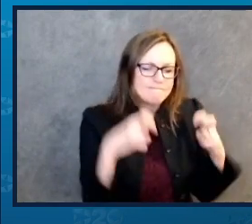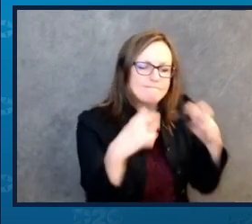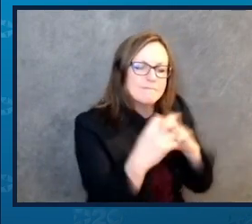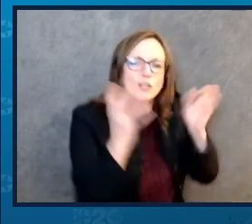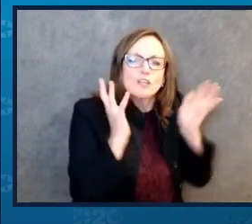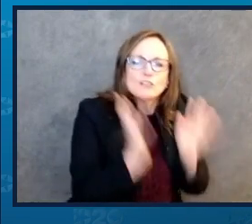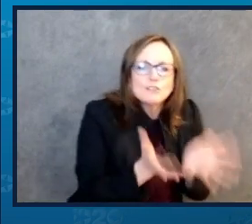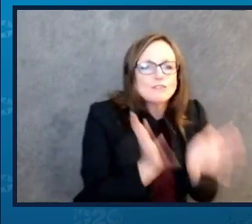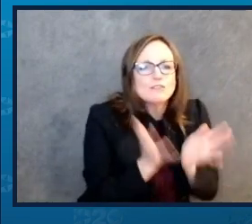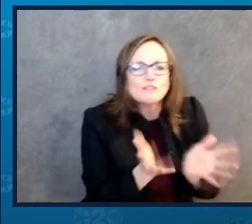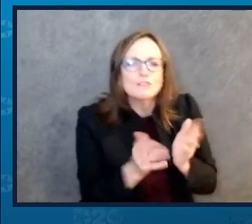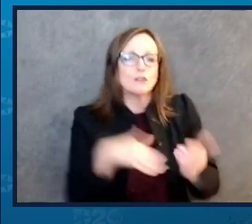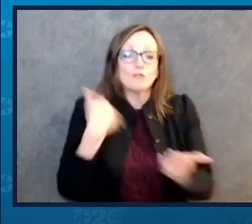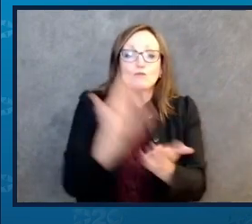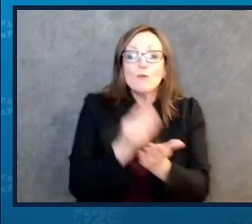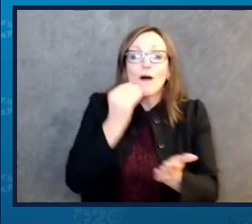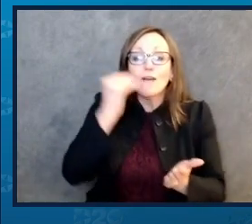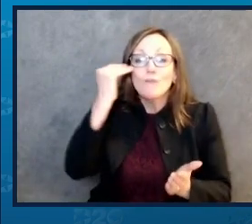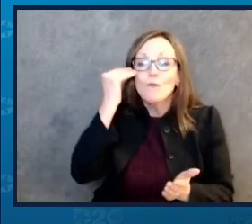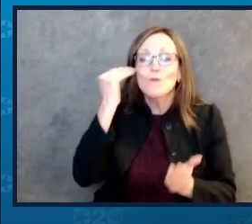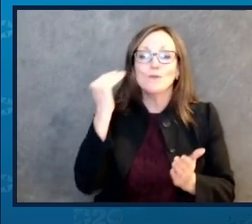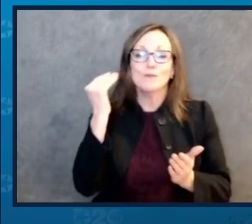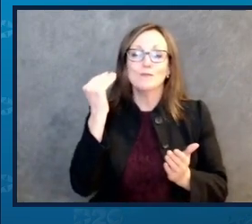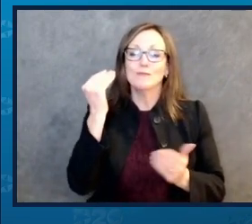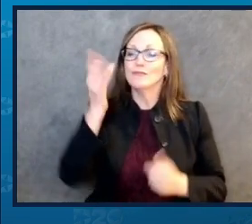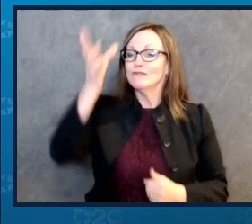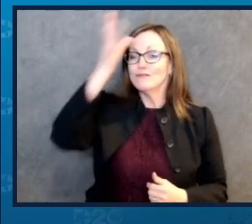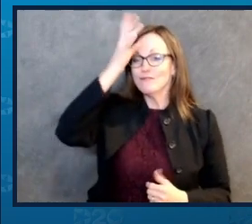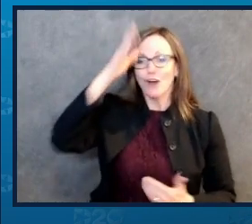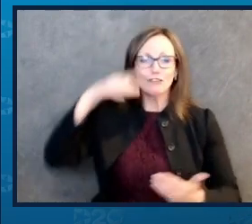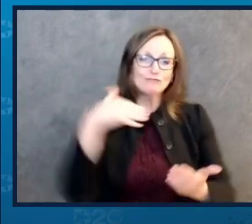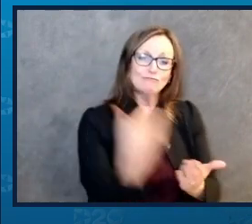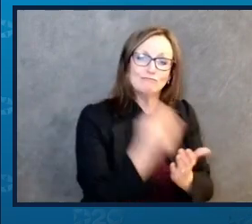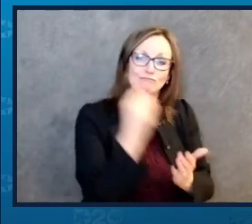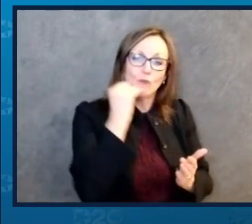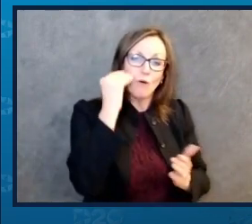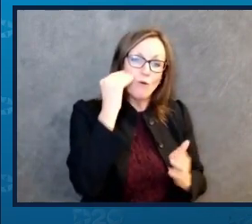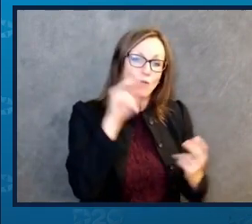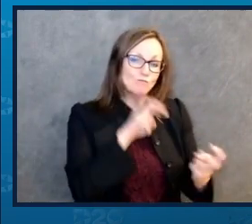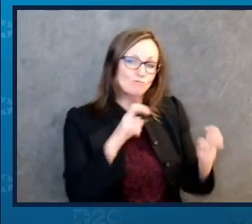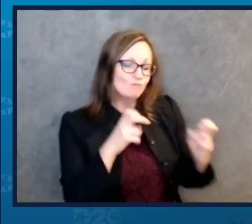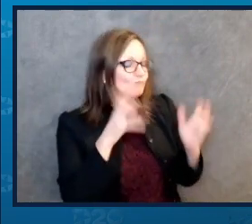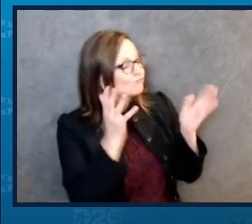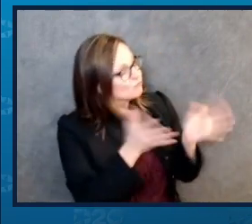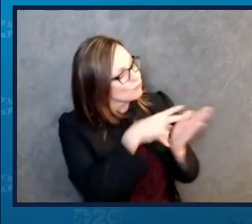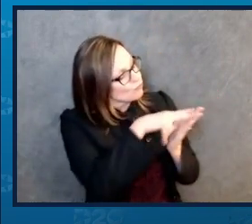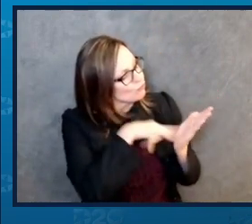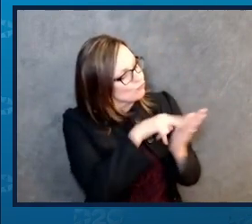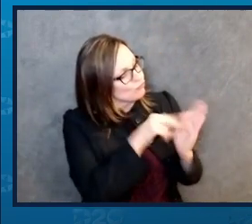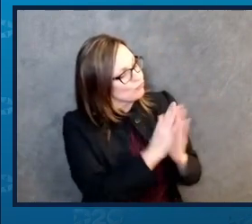AND WHILE THEY ENDURED AN